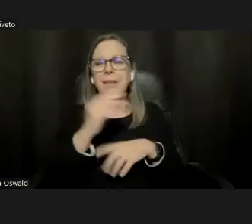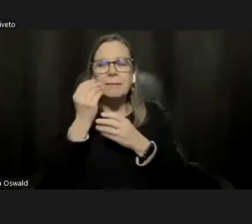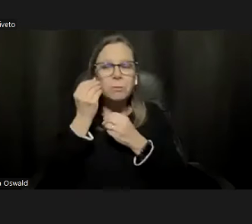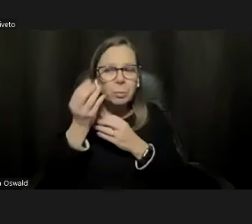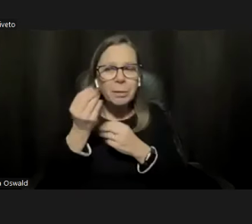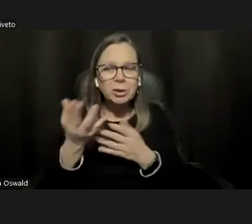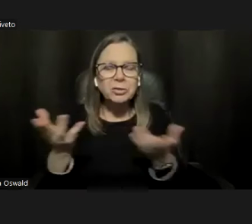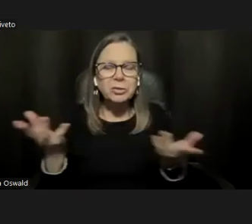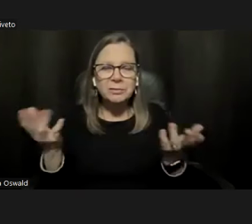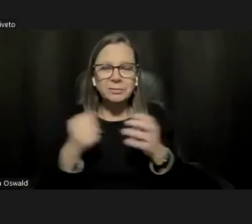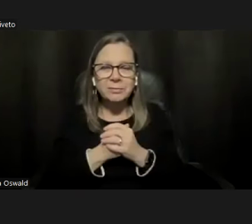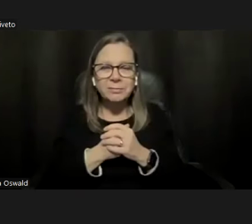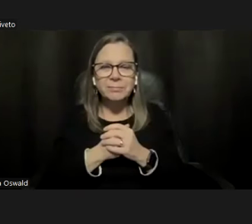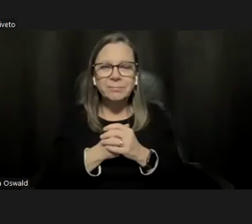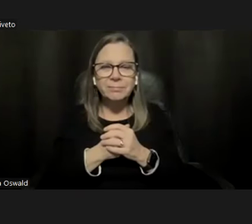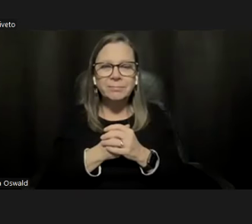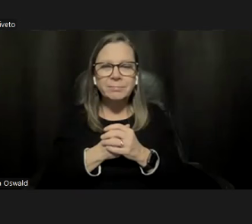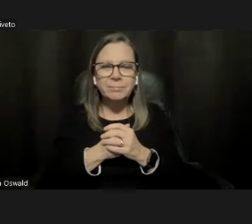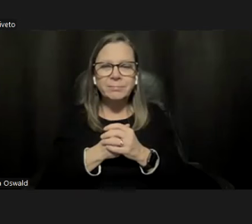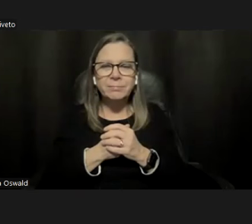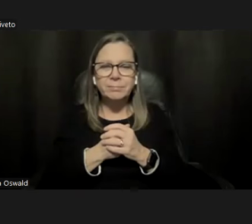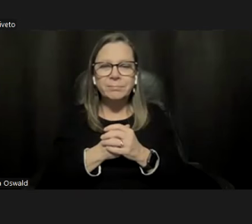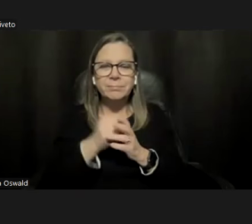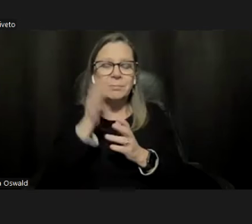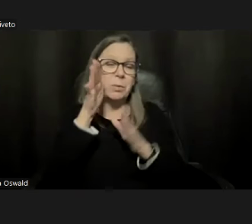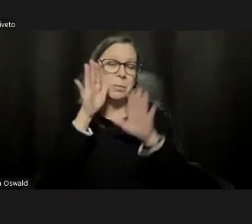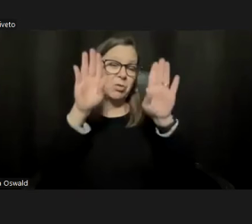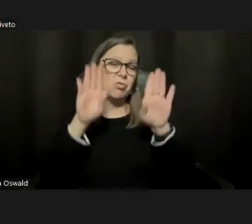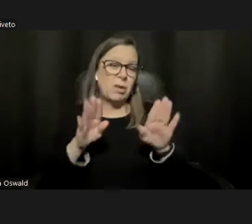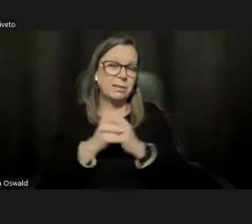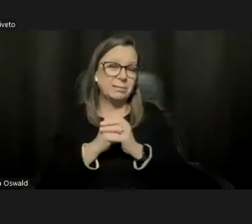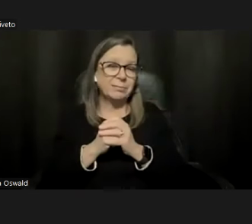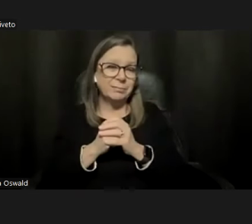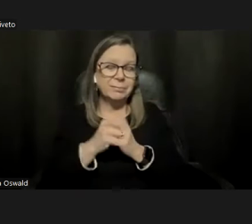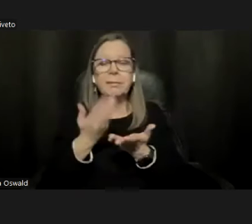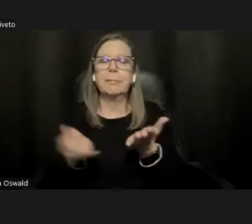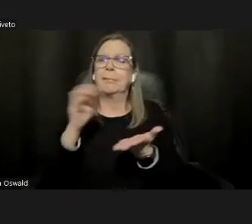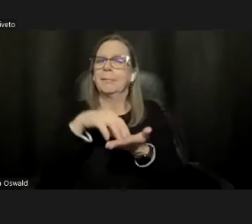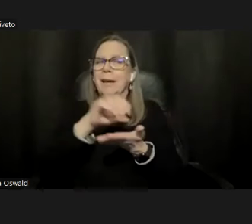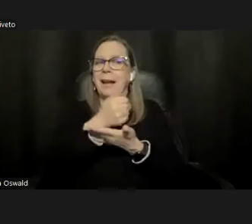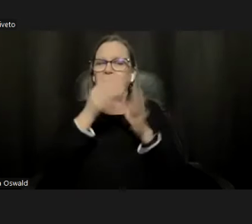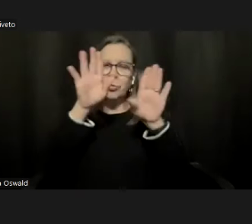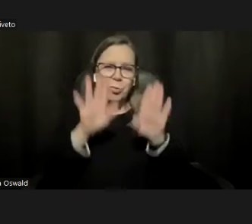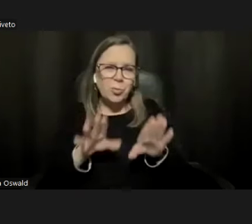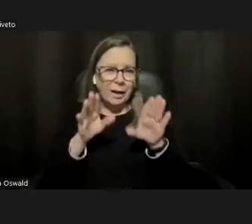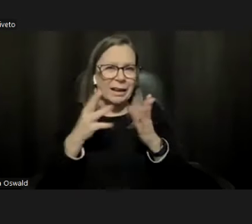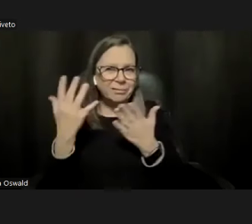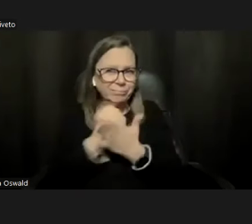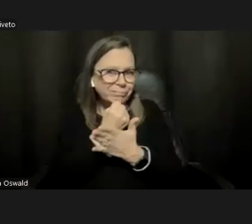So, that would be a great, again, another great opportunity for us to work together.